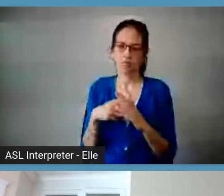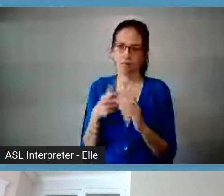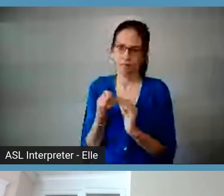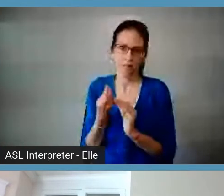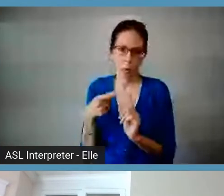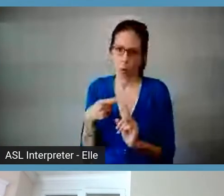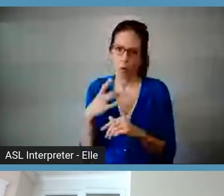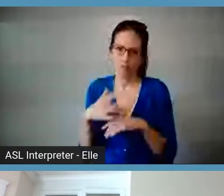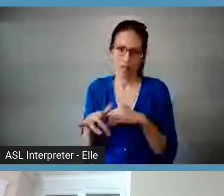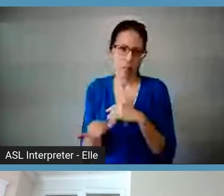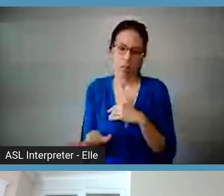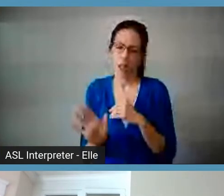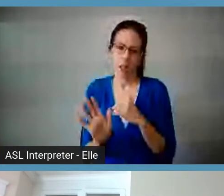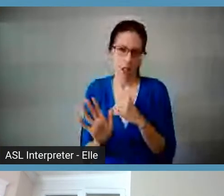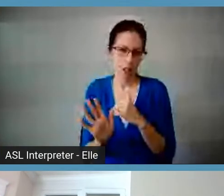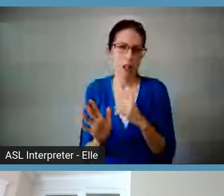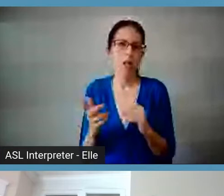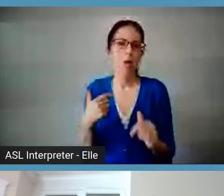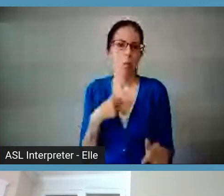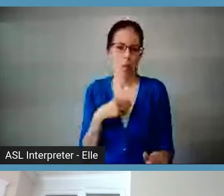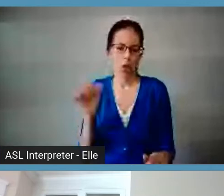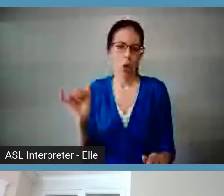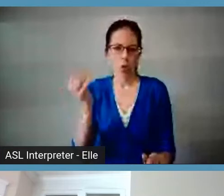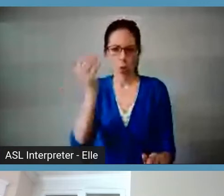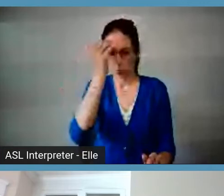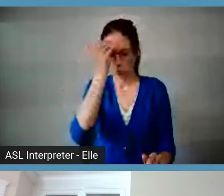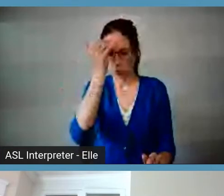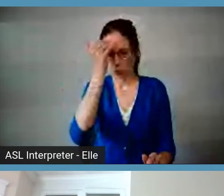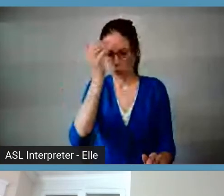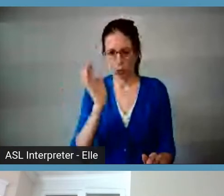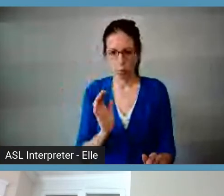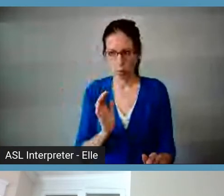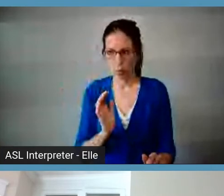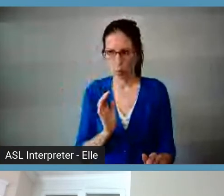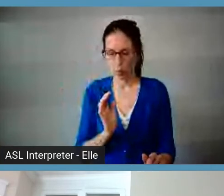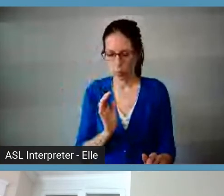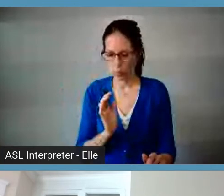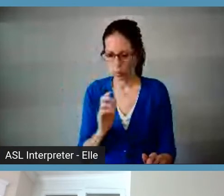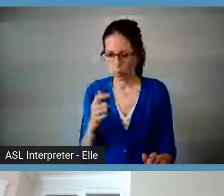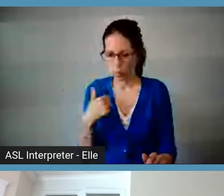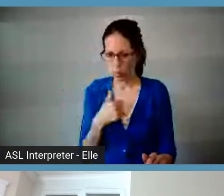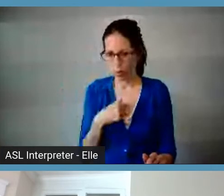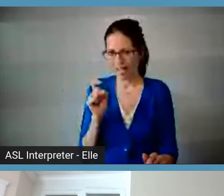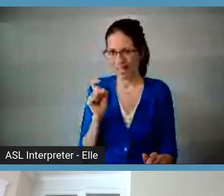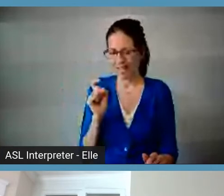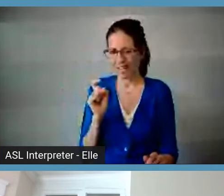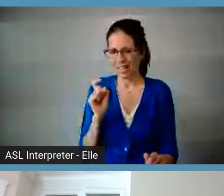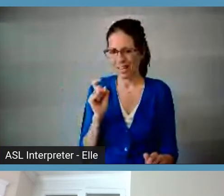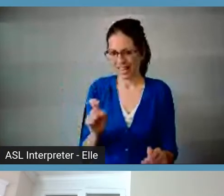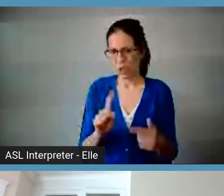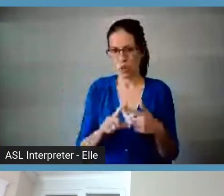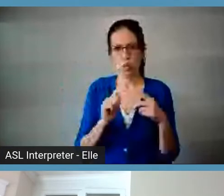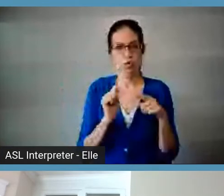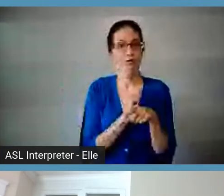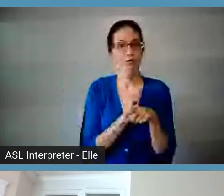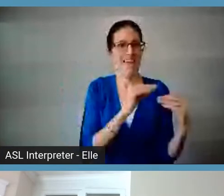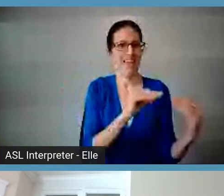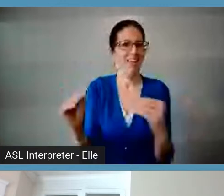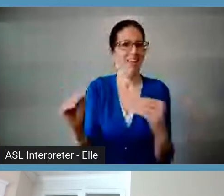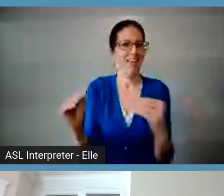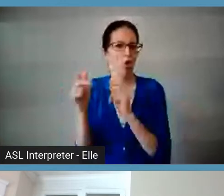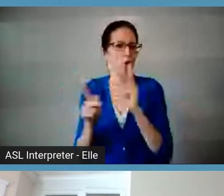and it was easy to train other people on we knew a lot of different people looking who